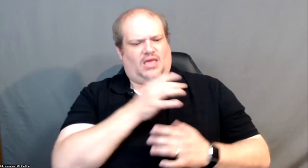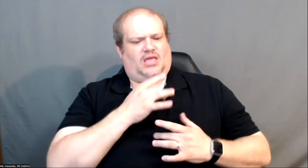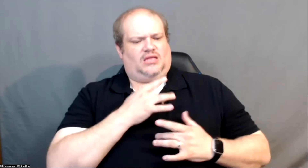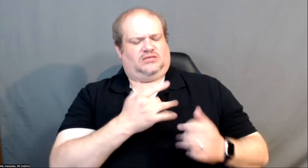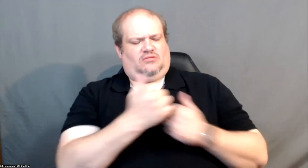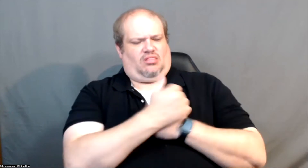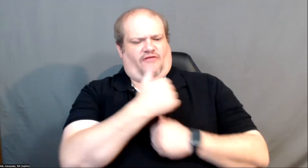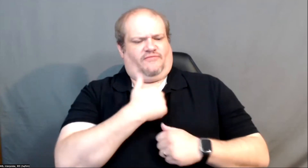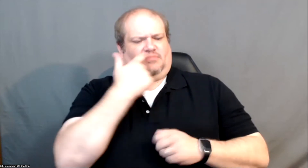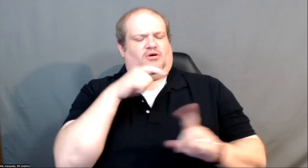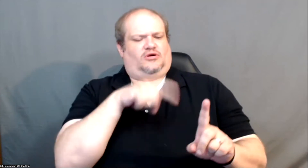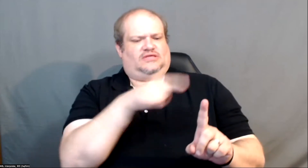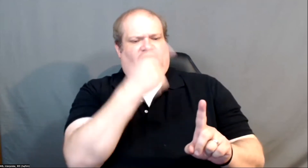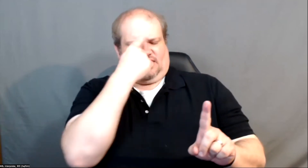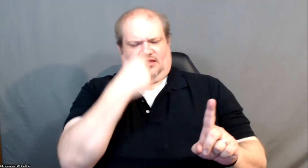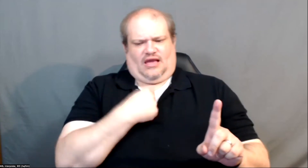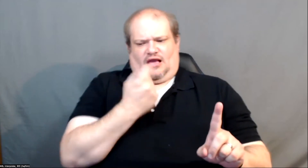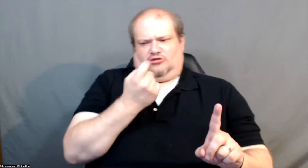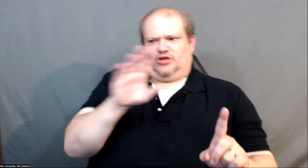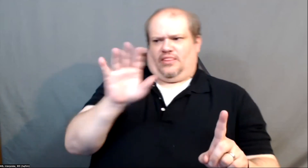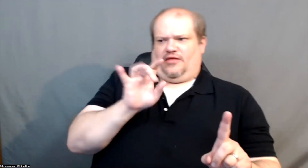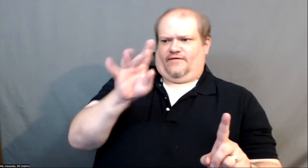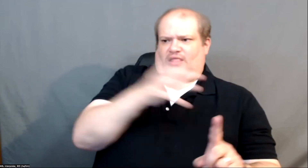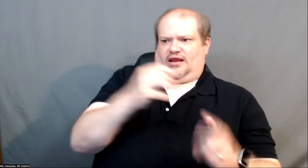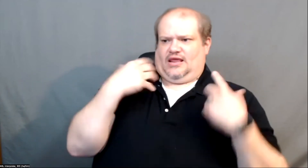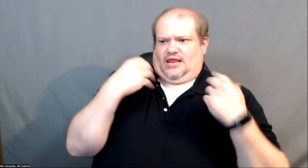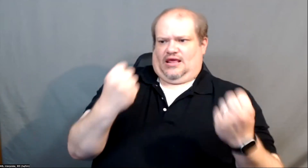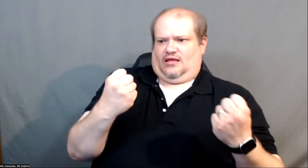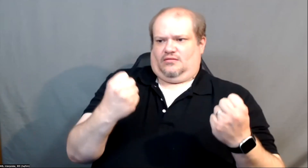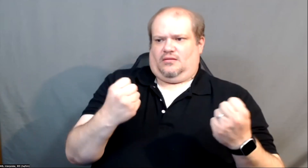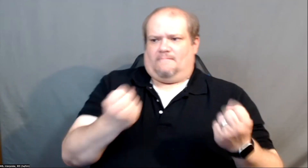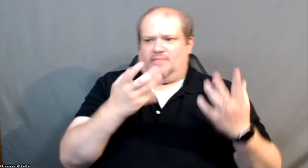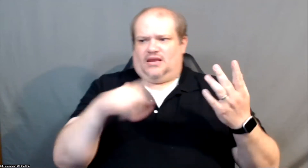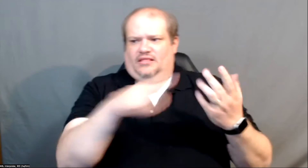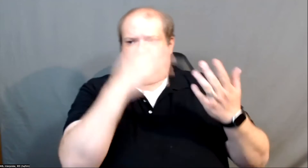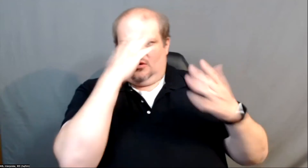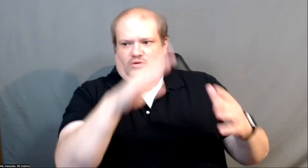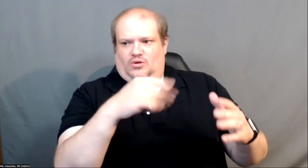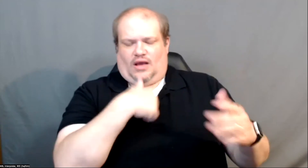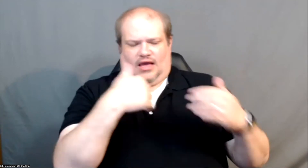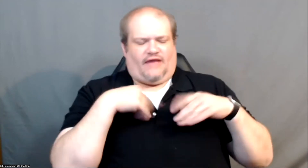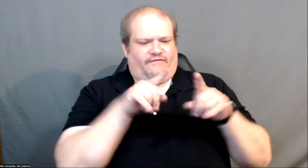they think I understand their violence and can heal it What many don’t know yet is that I have the same devil in me